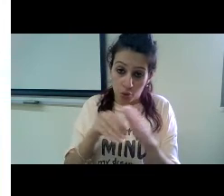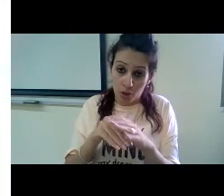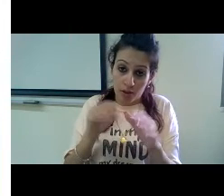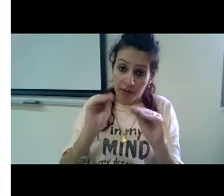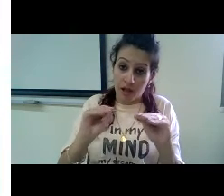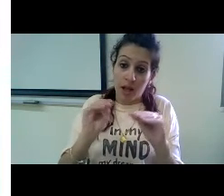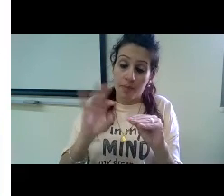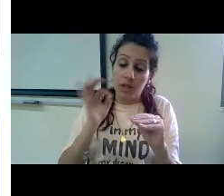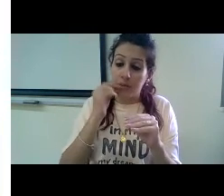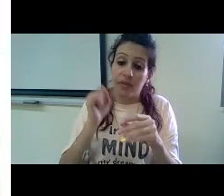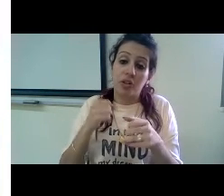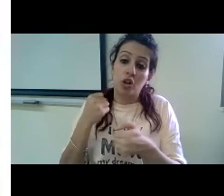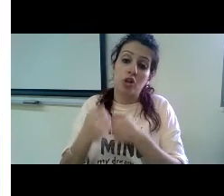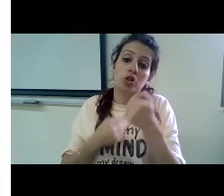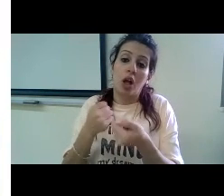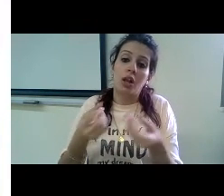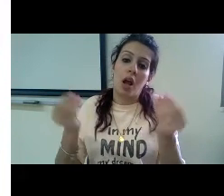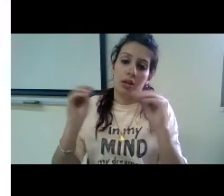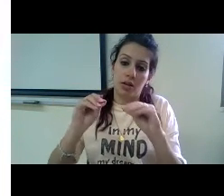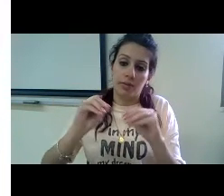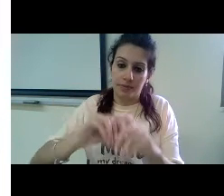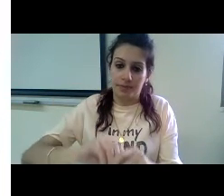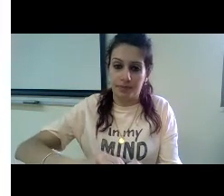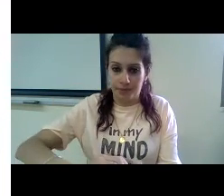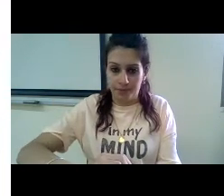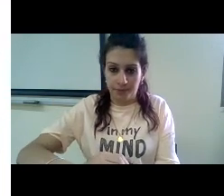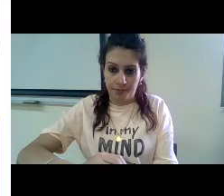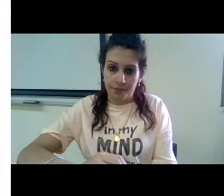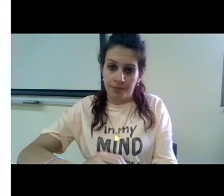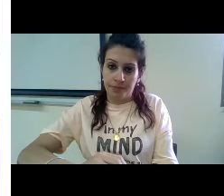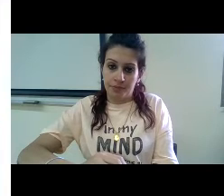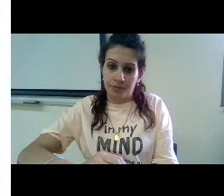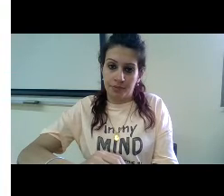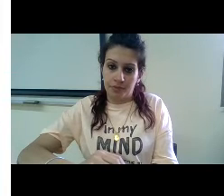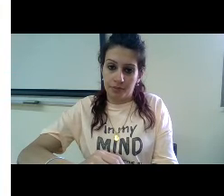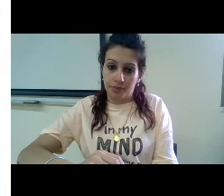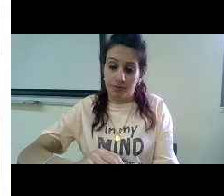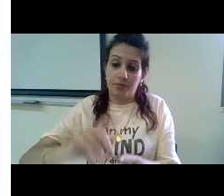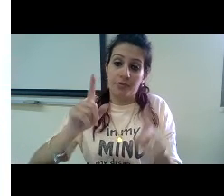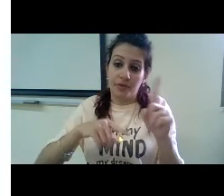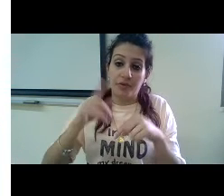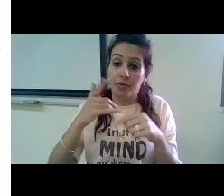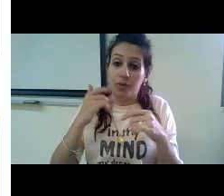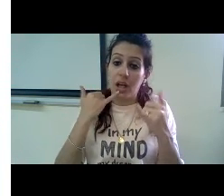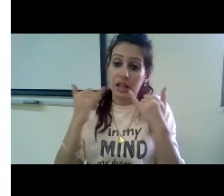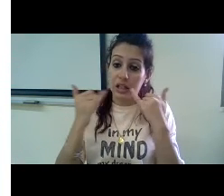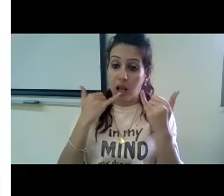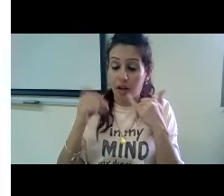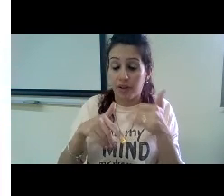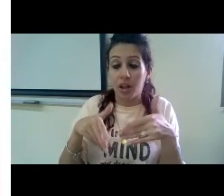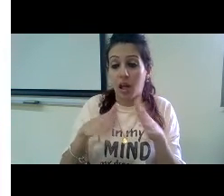So that's why we said it is very important and a teacher cannot do it alone.